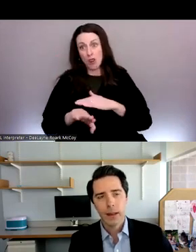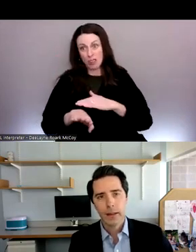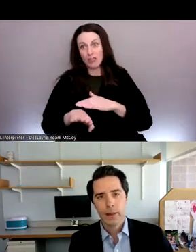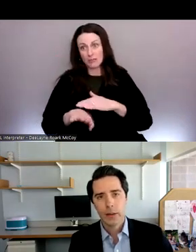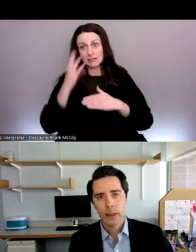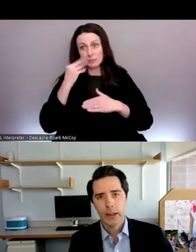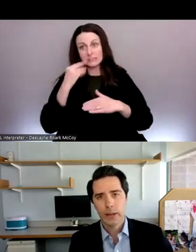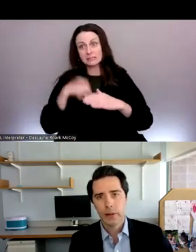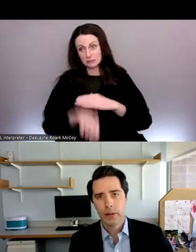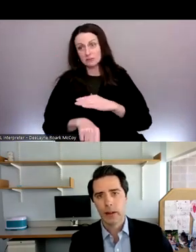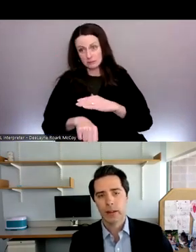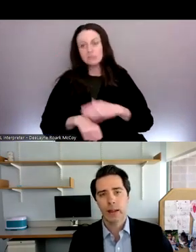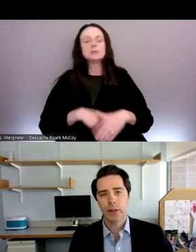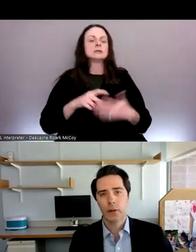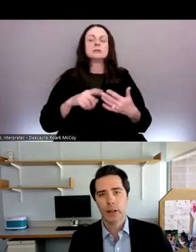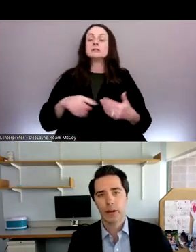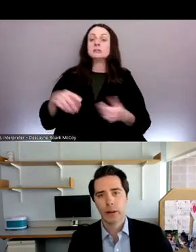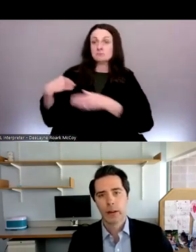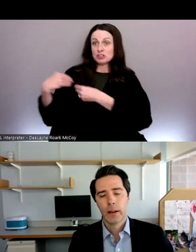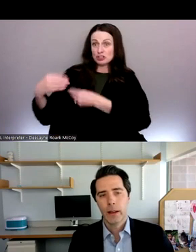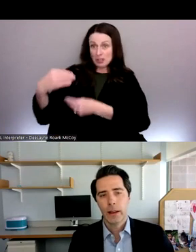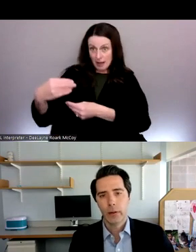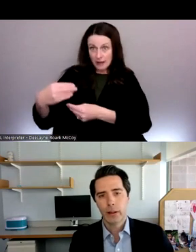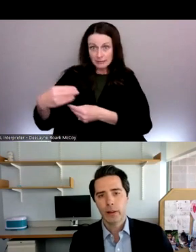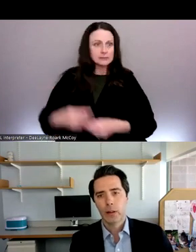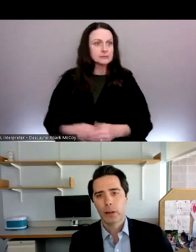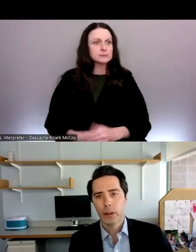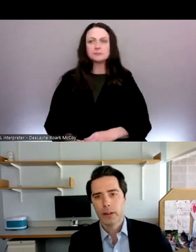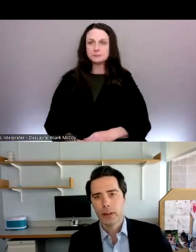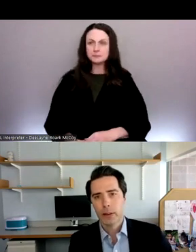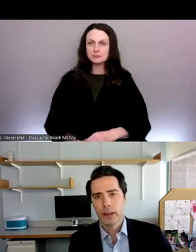and the genetics of hearing loss as